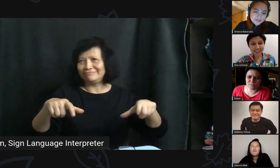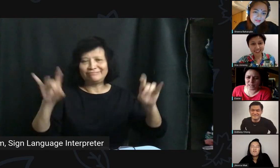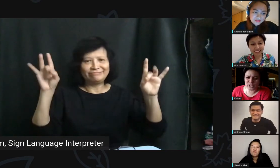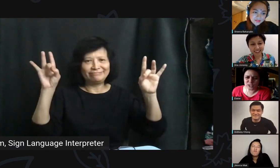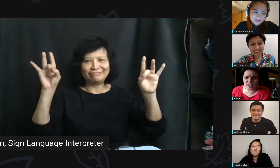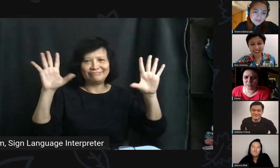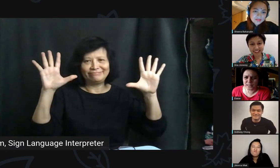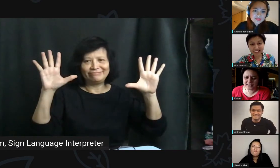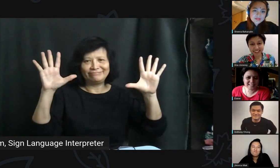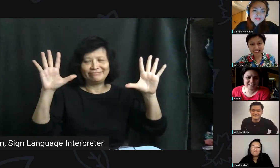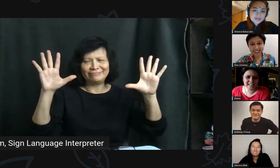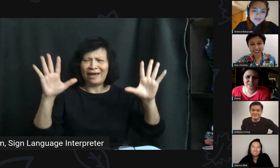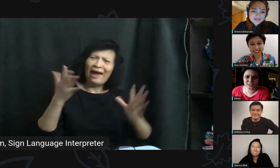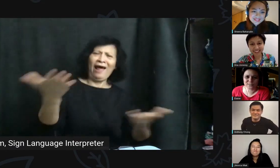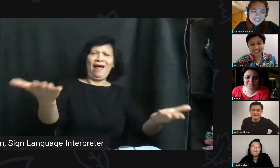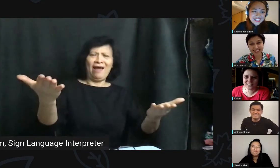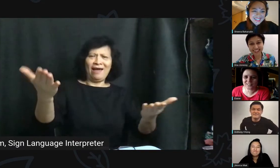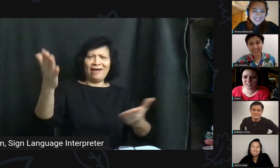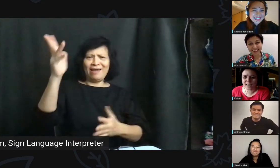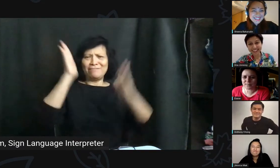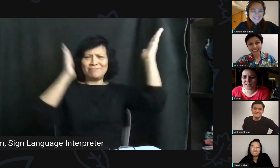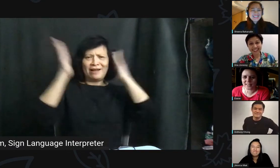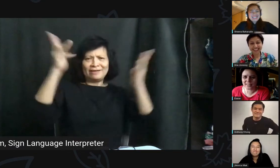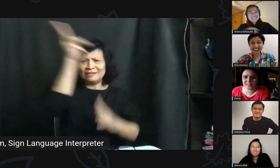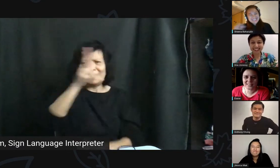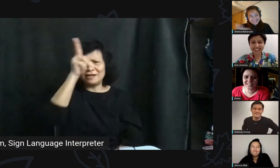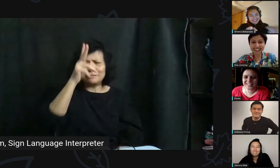Come on, Malaysian government. Get your crap together.